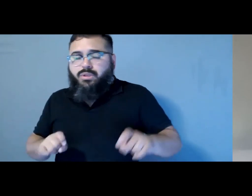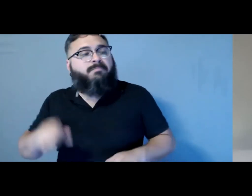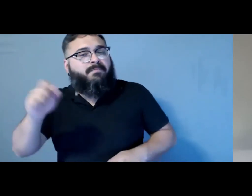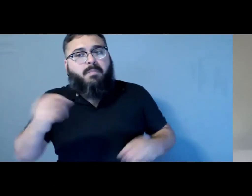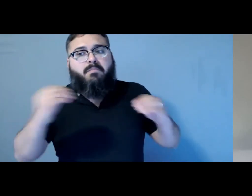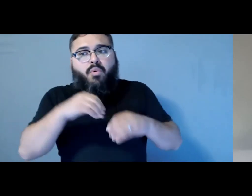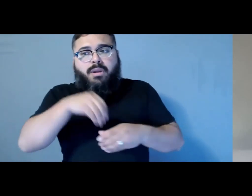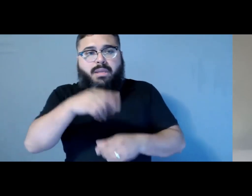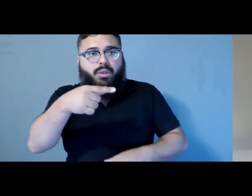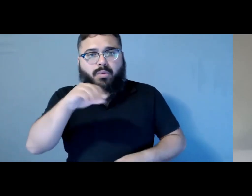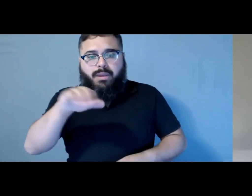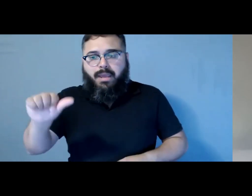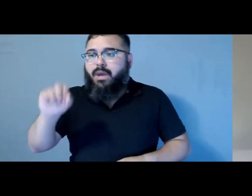Okay, I'm back to that.